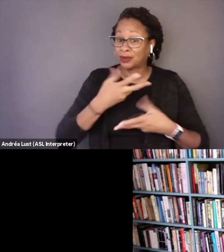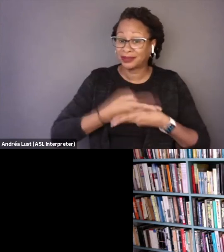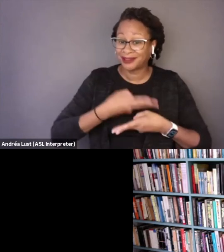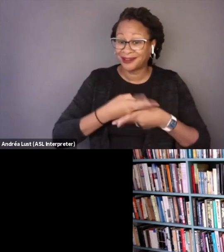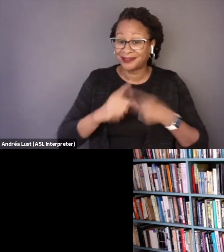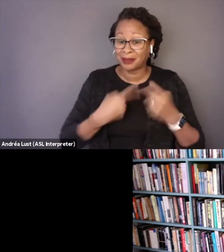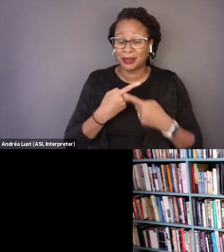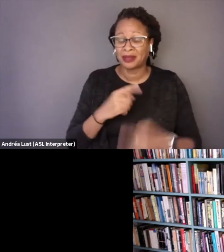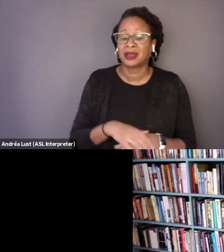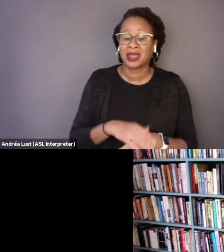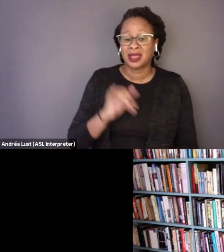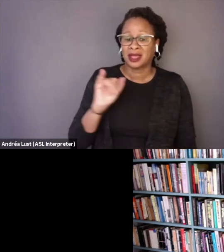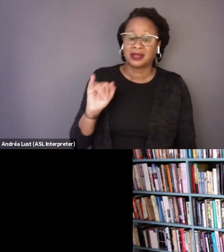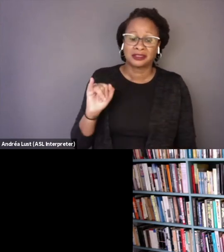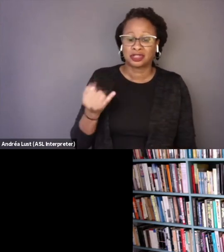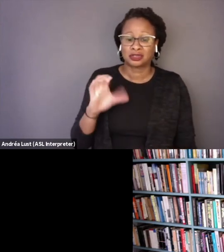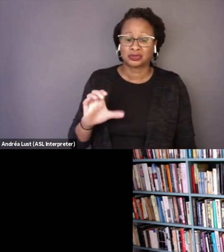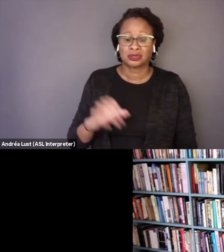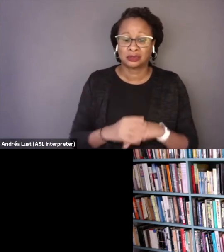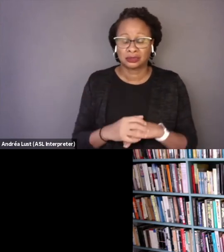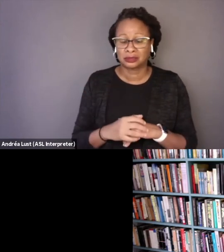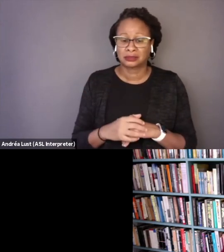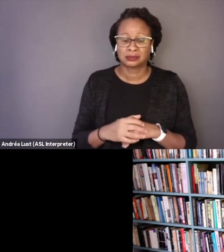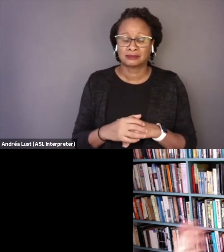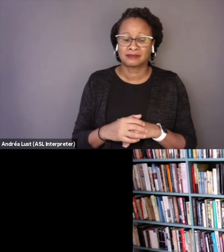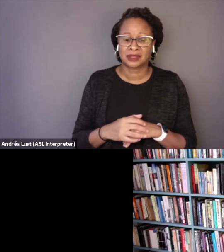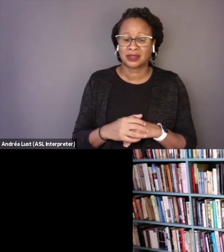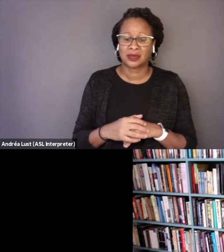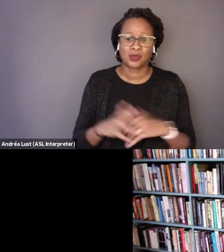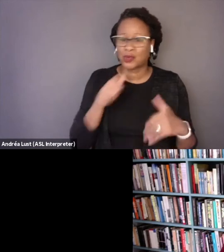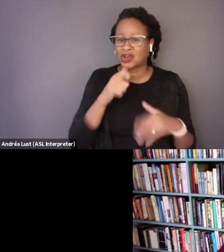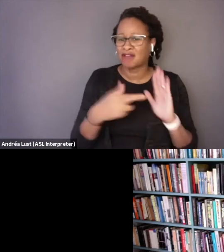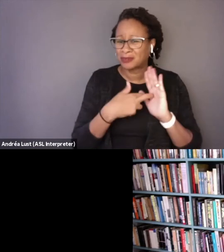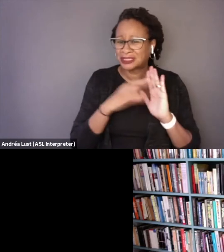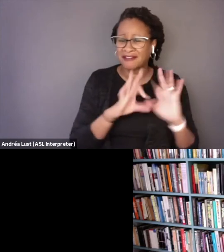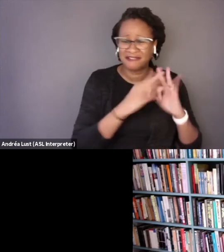we made it clear that we were Switzerland. We weren't representatives of family one or family two,